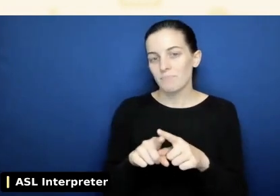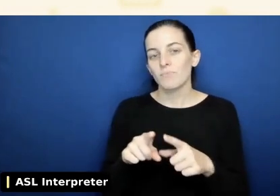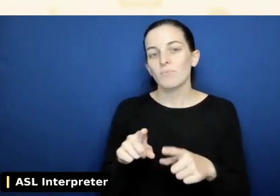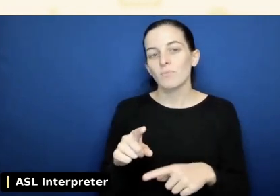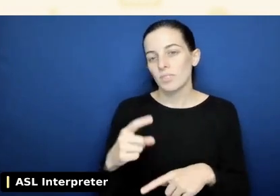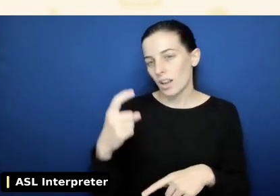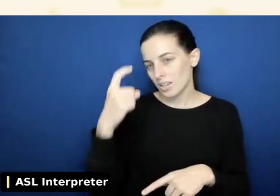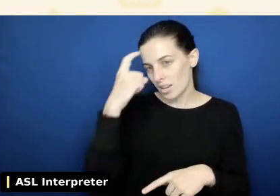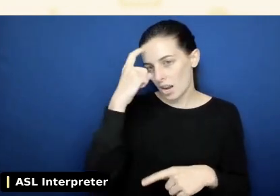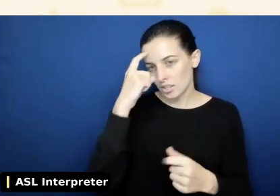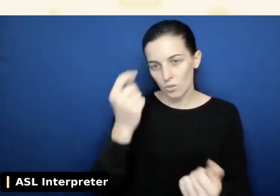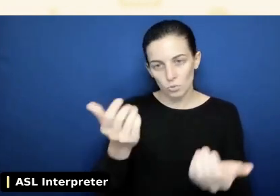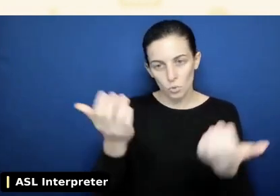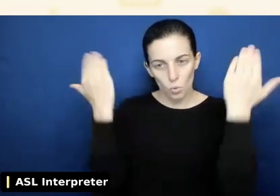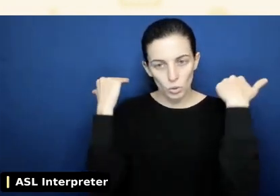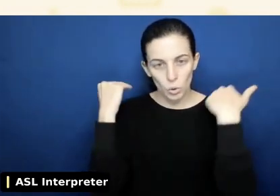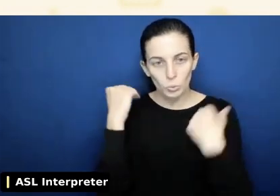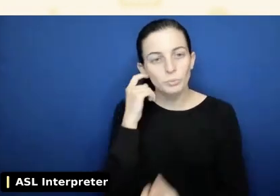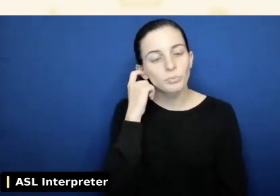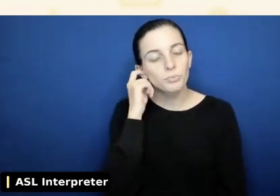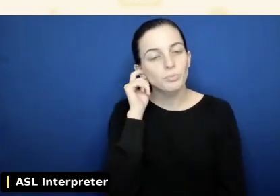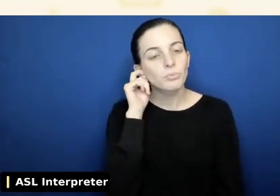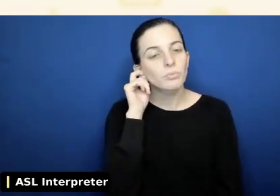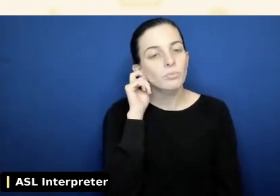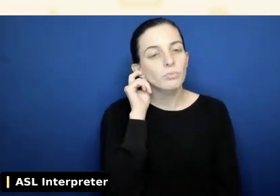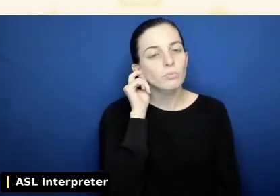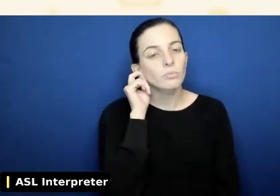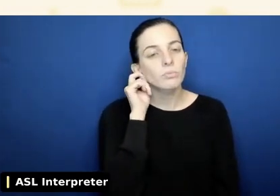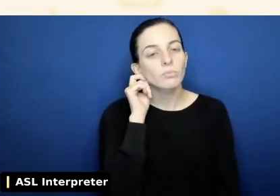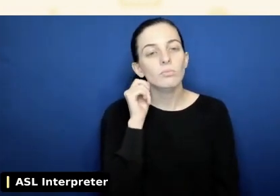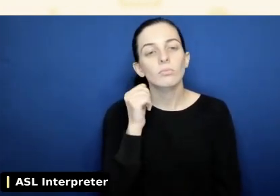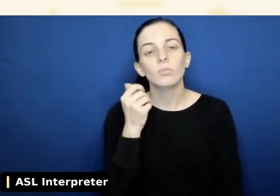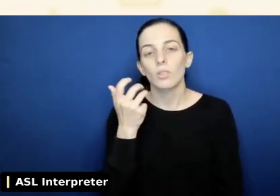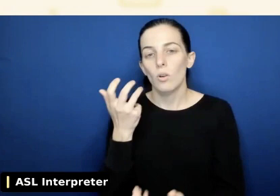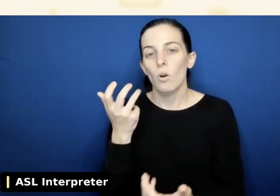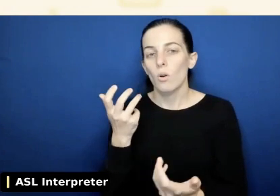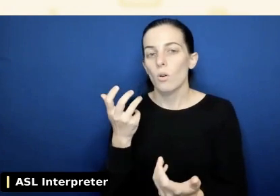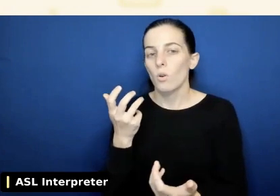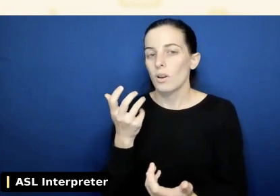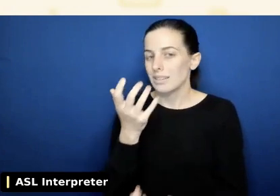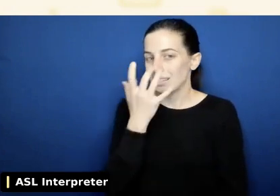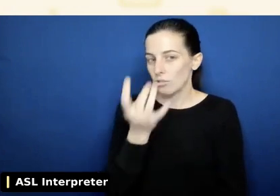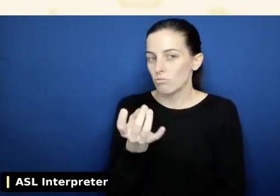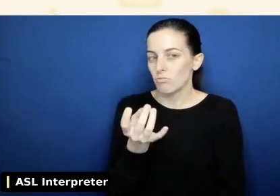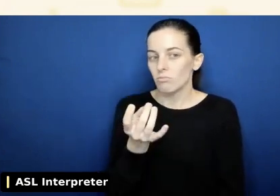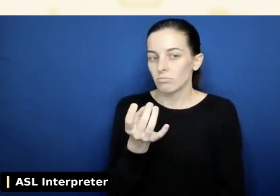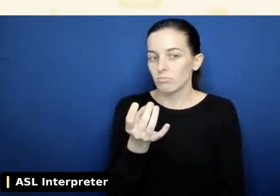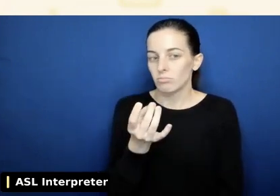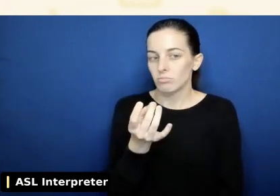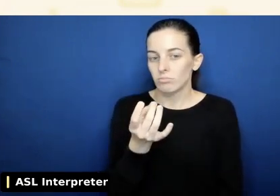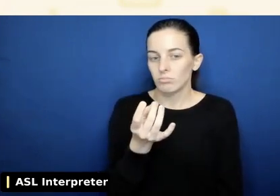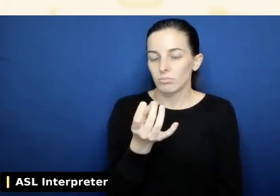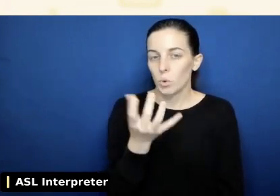Like for virtual meetups, settings are important to provide a clear